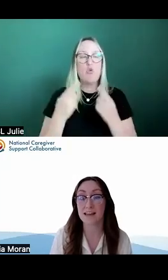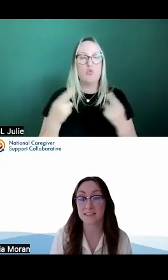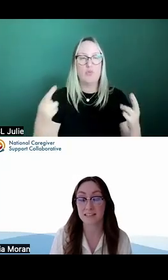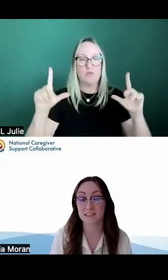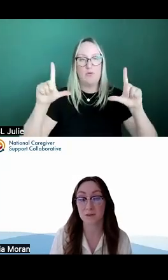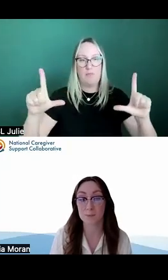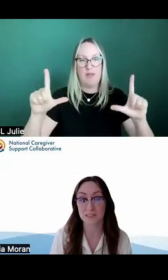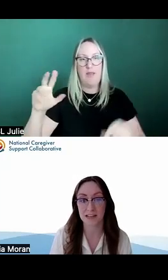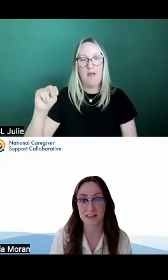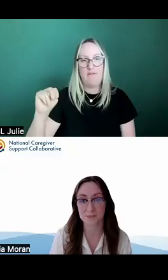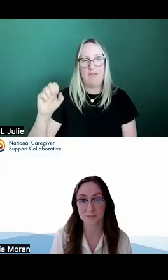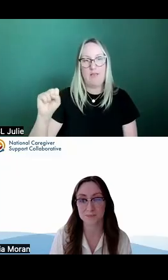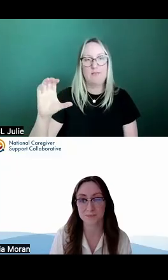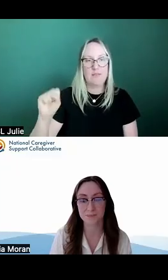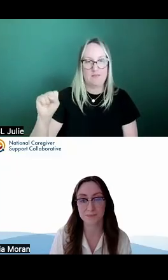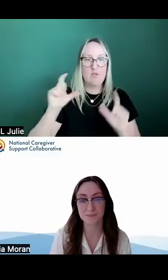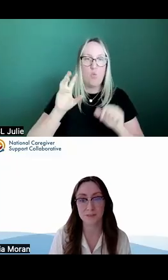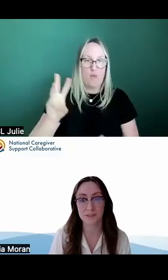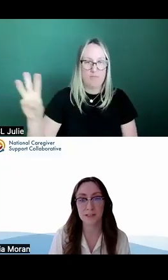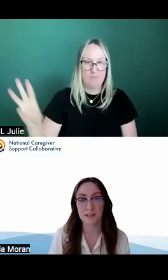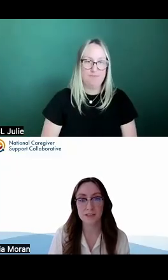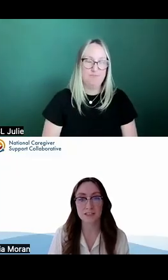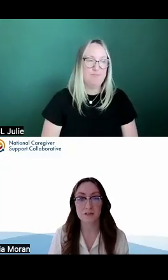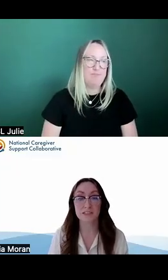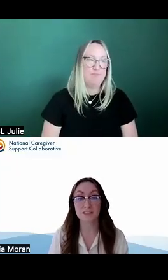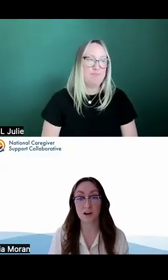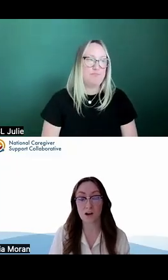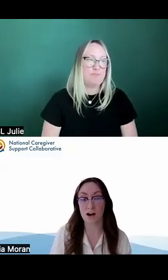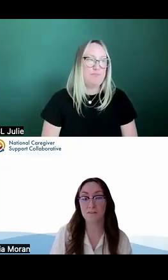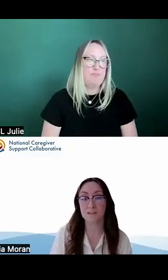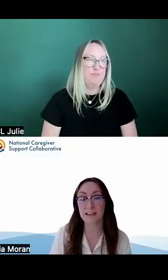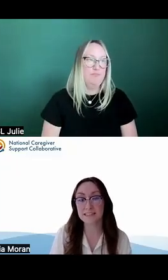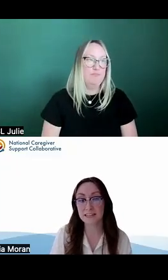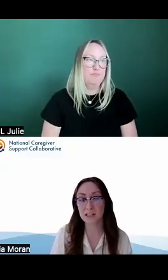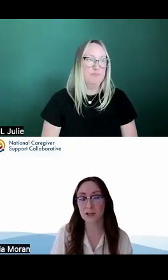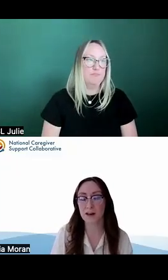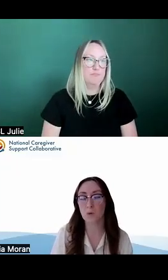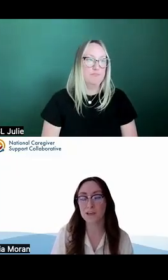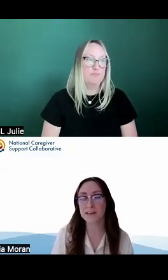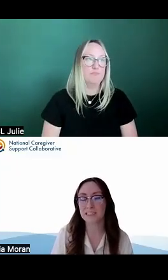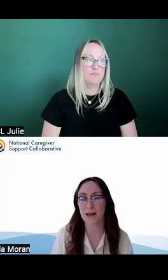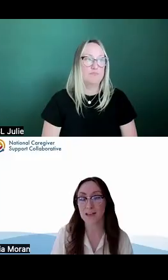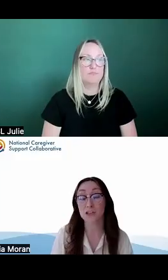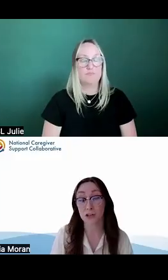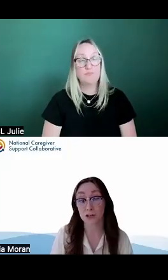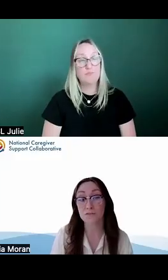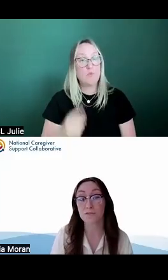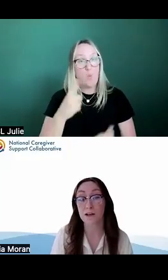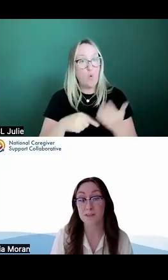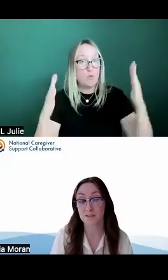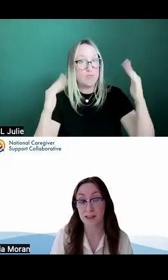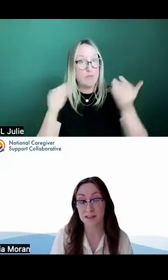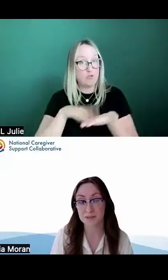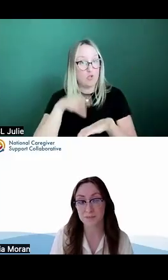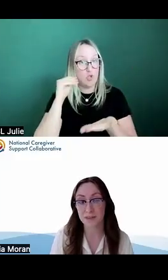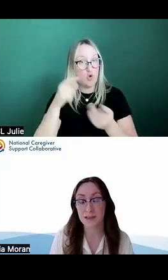NCSC website. So to start off, let's take a look at what you can expect to learn from this event.